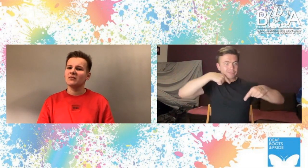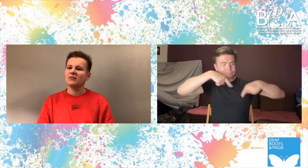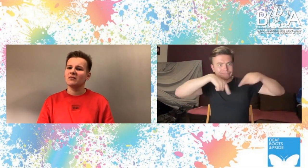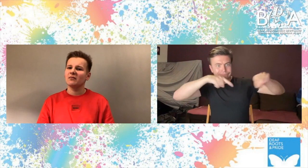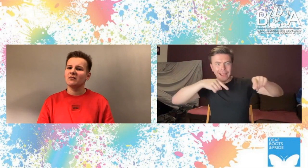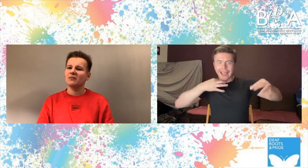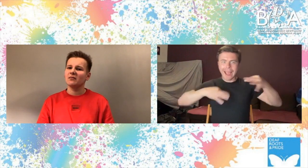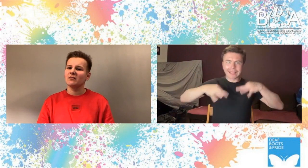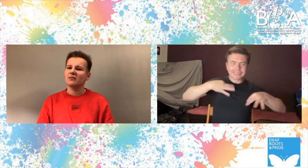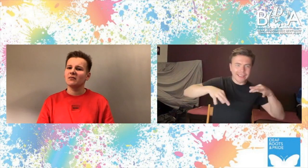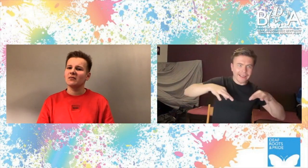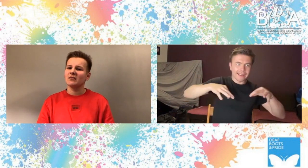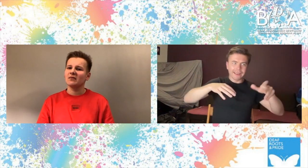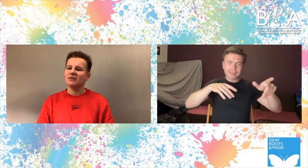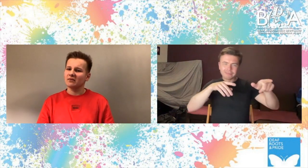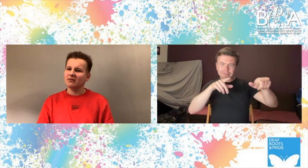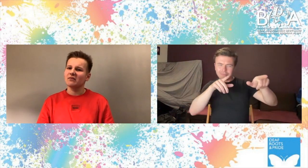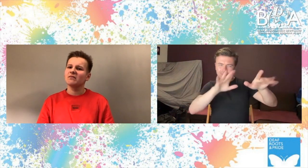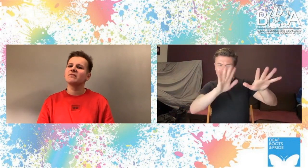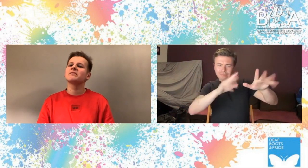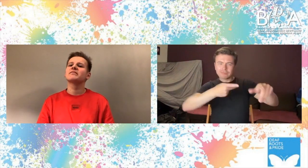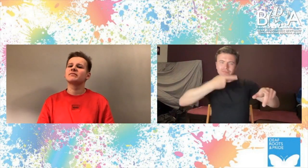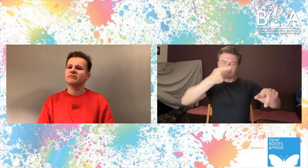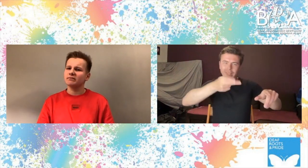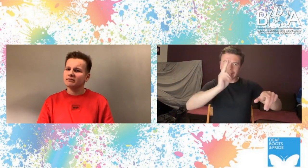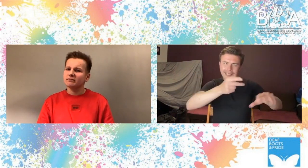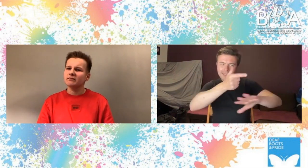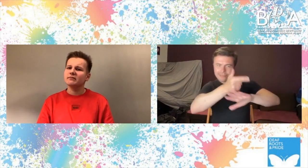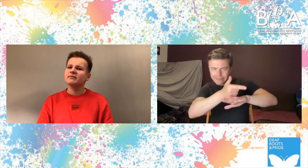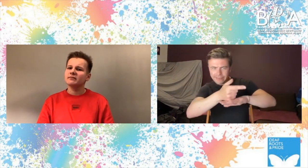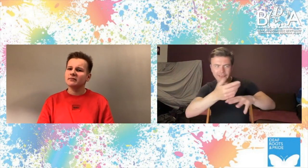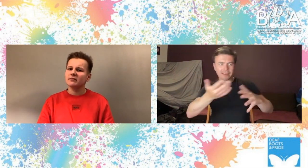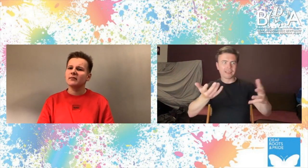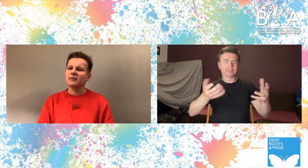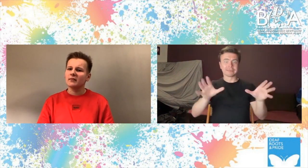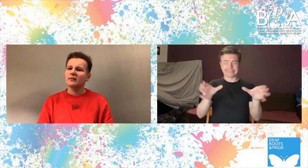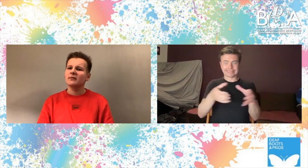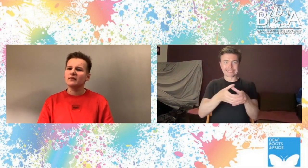you’ve got to direct the actors, you might have to re-shoot if you’ve not got it quite right.